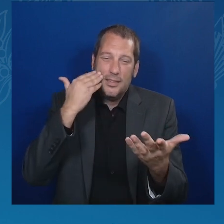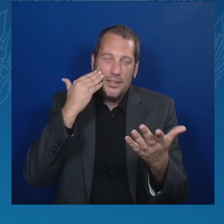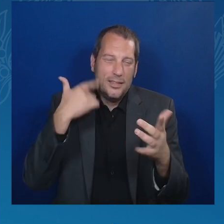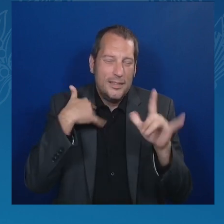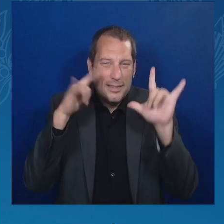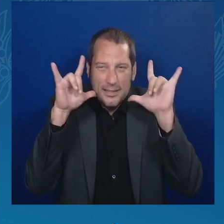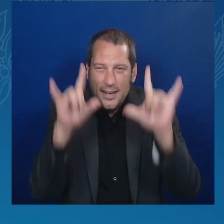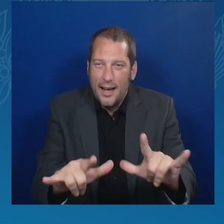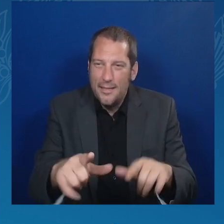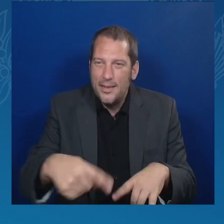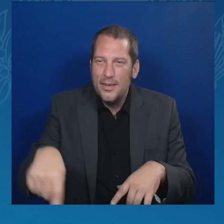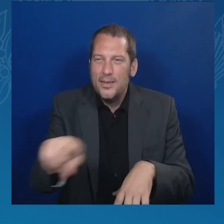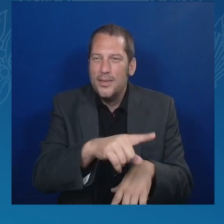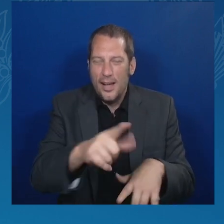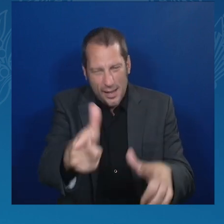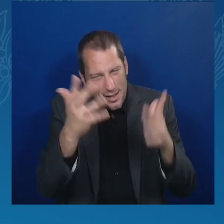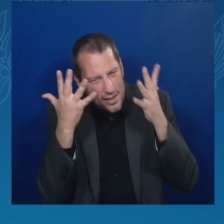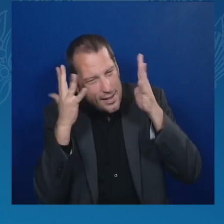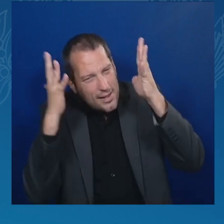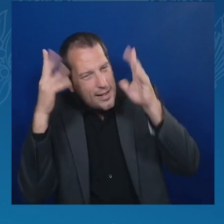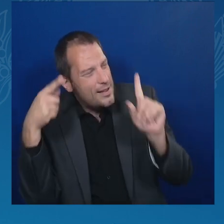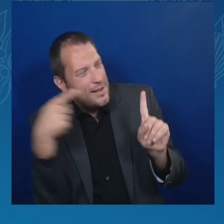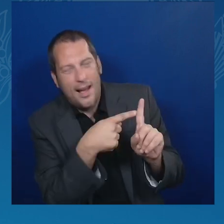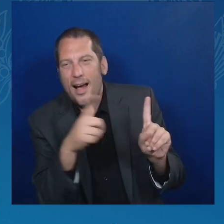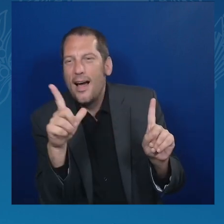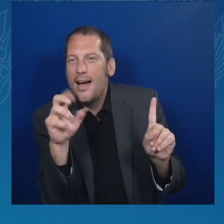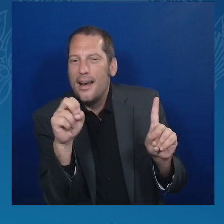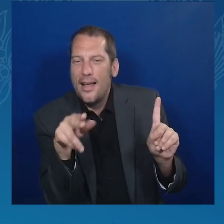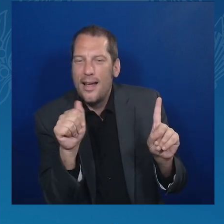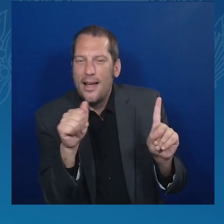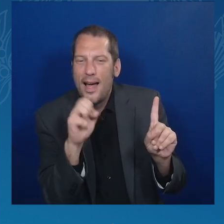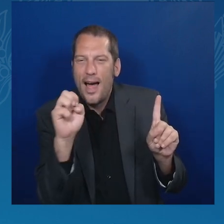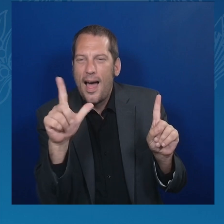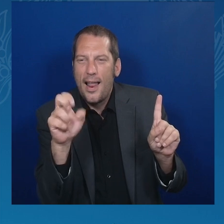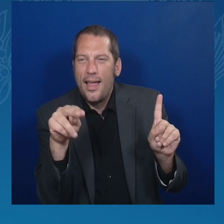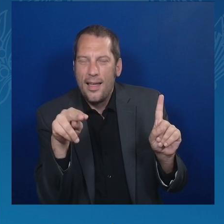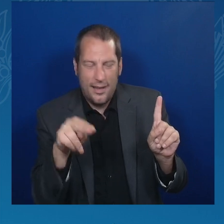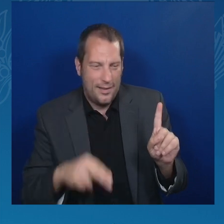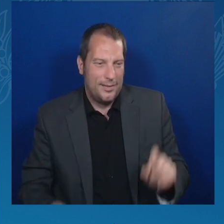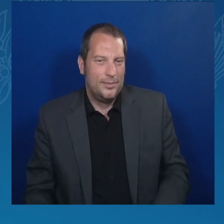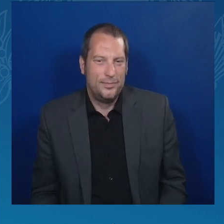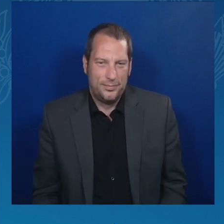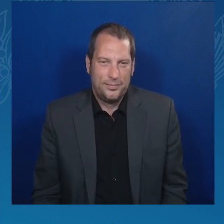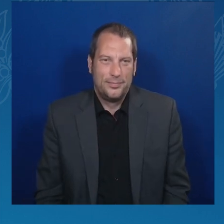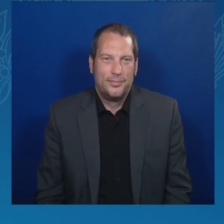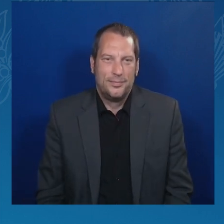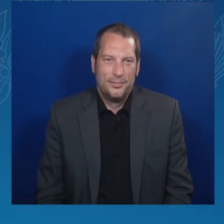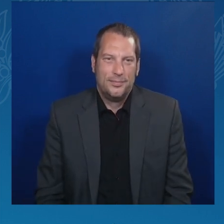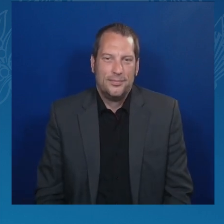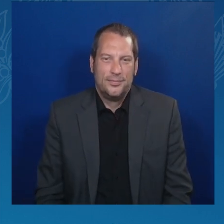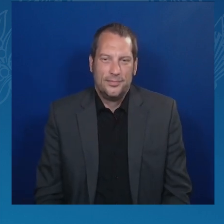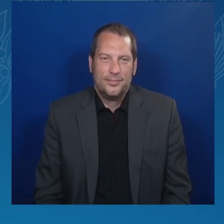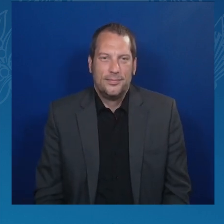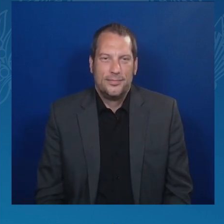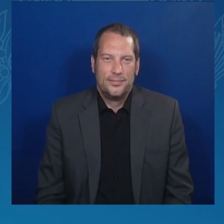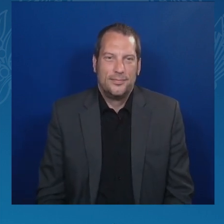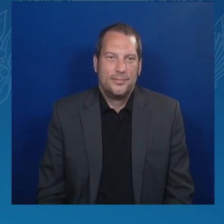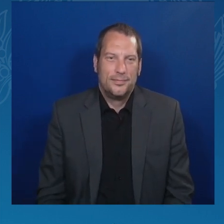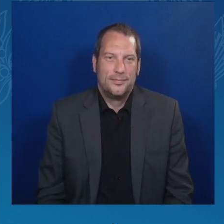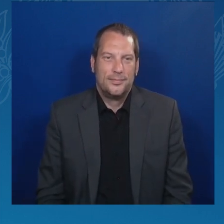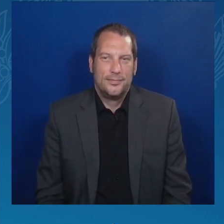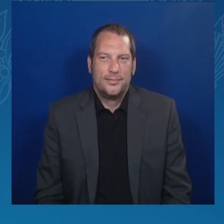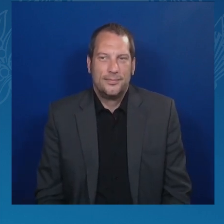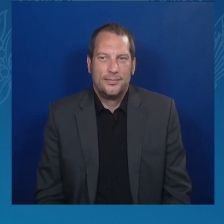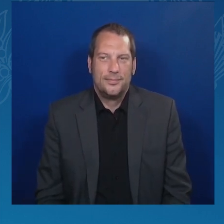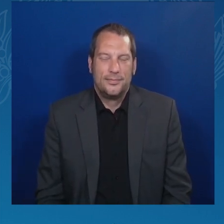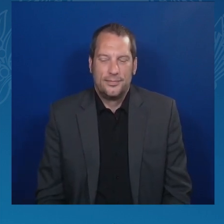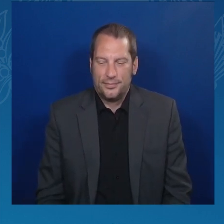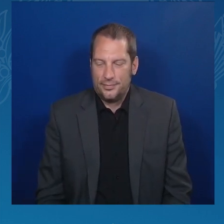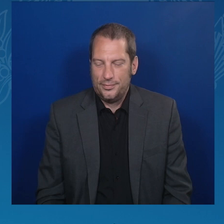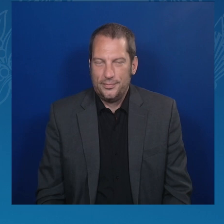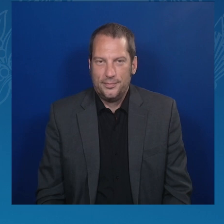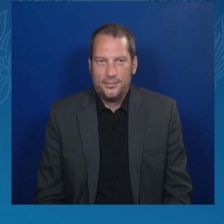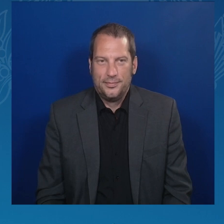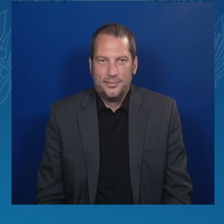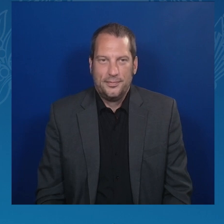What an extraordinary leader.